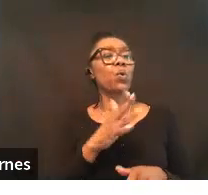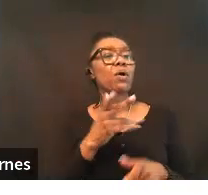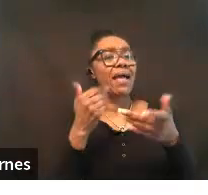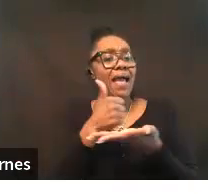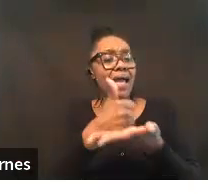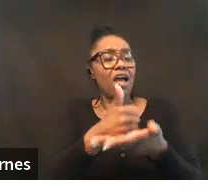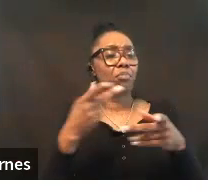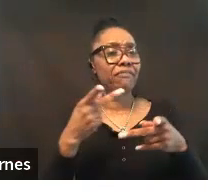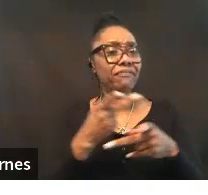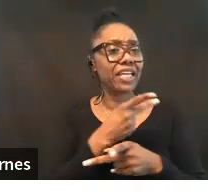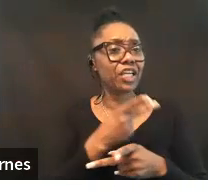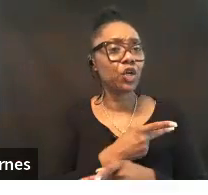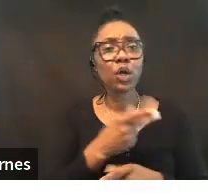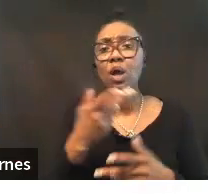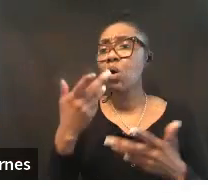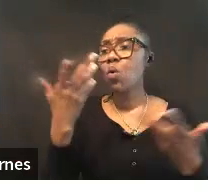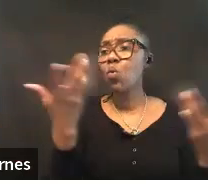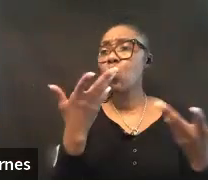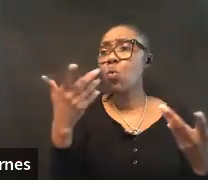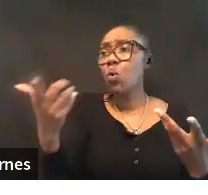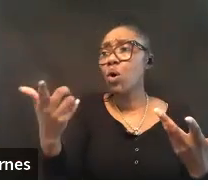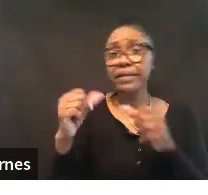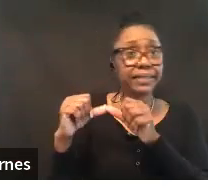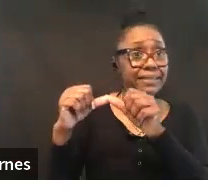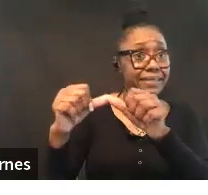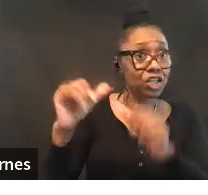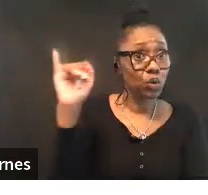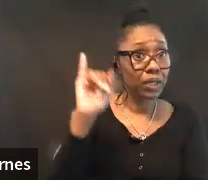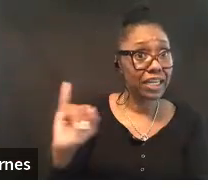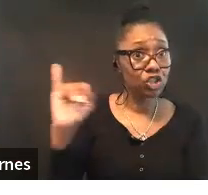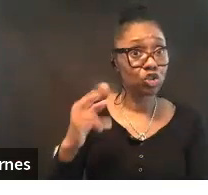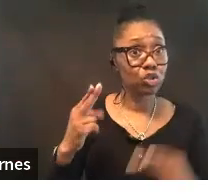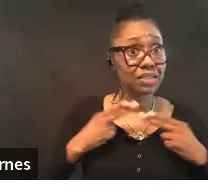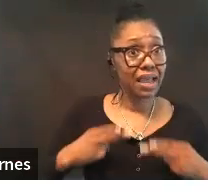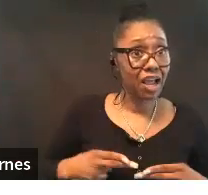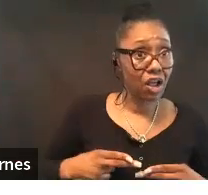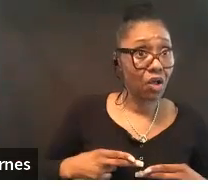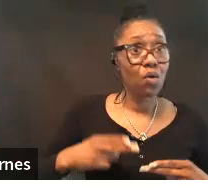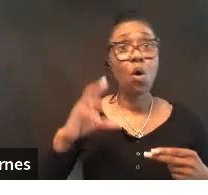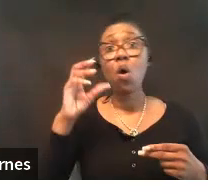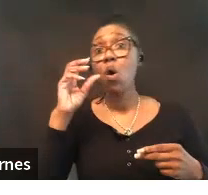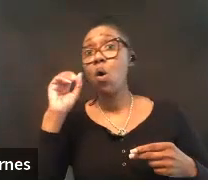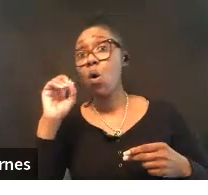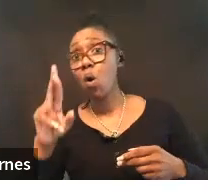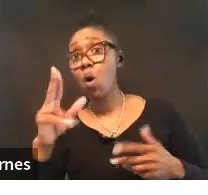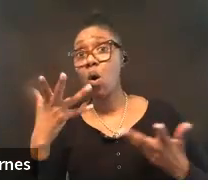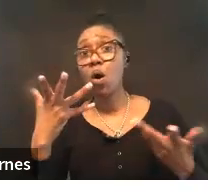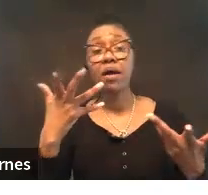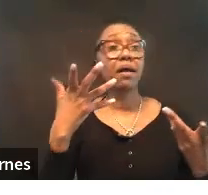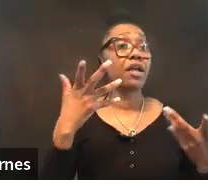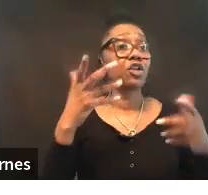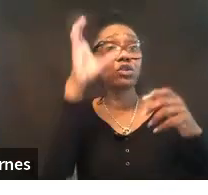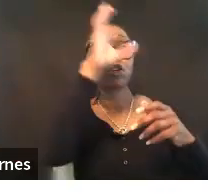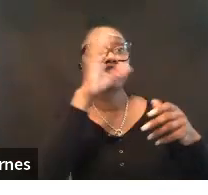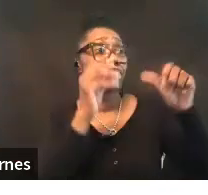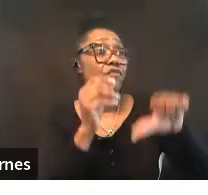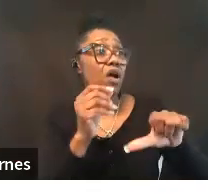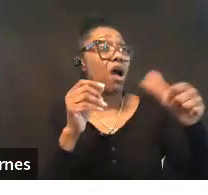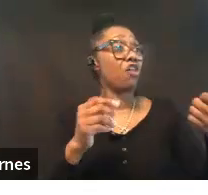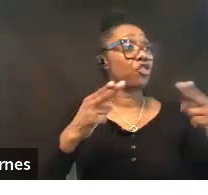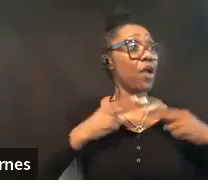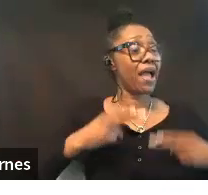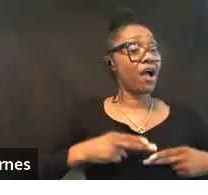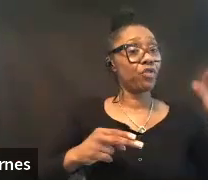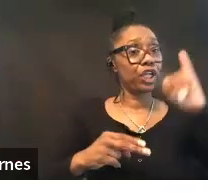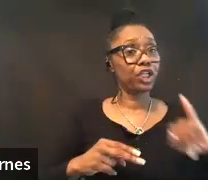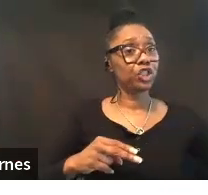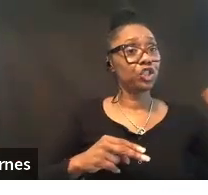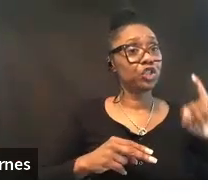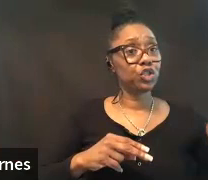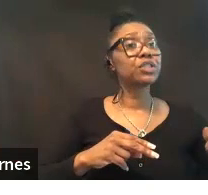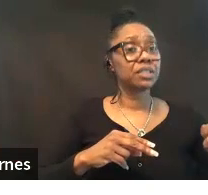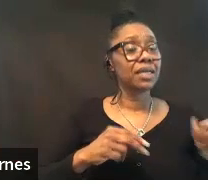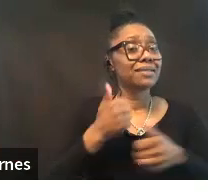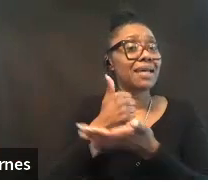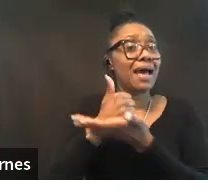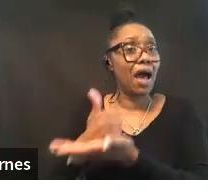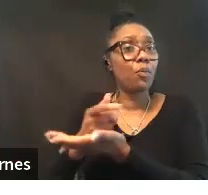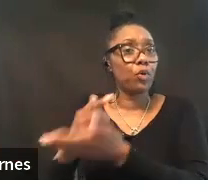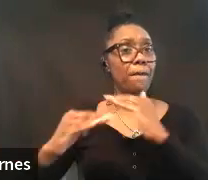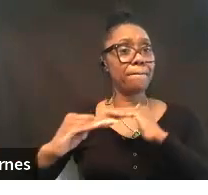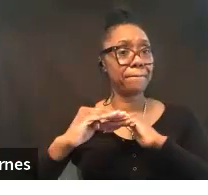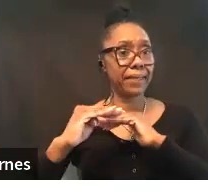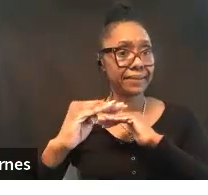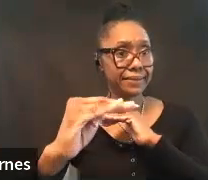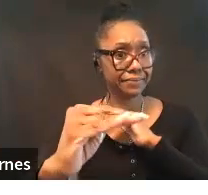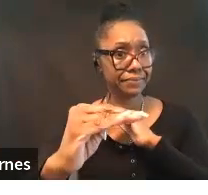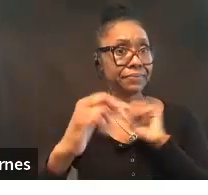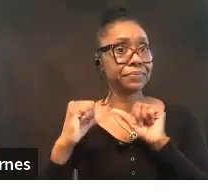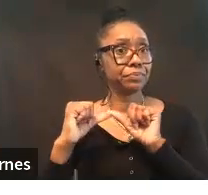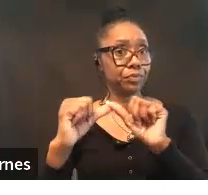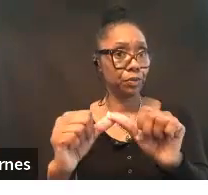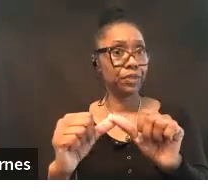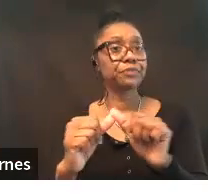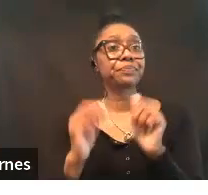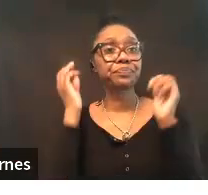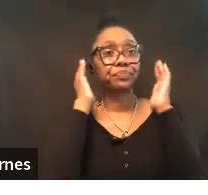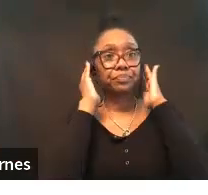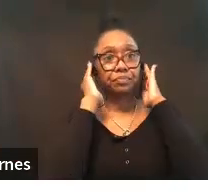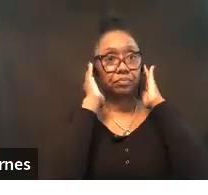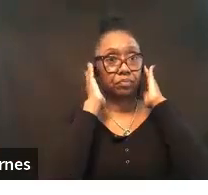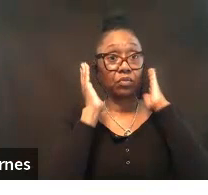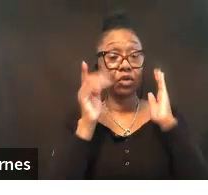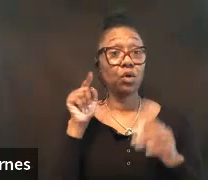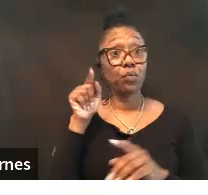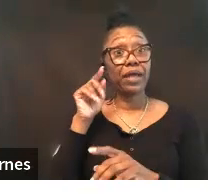And then what are the possibilities of other insurance that you could search for and and request. And then there is, the fact that when you work.